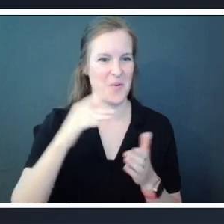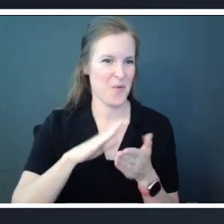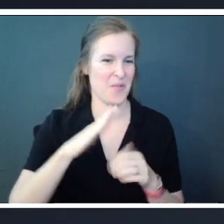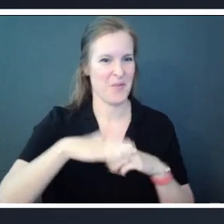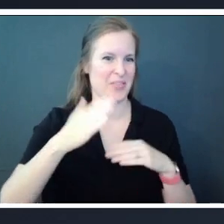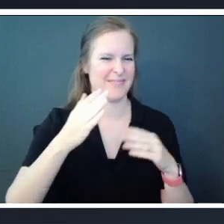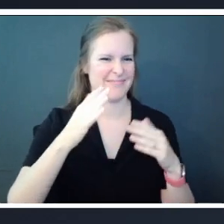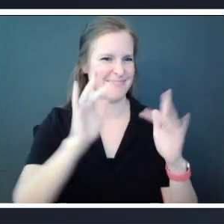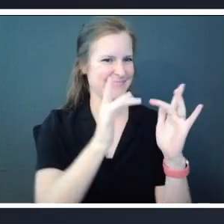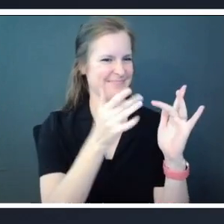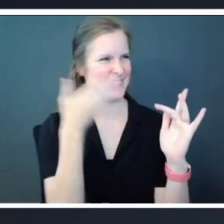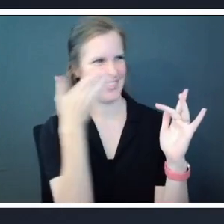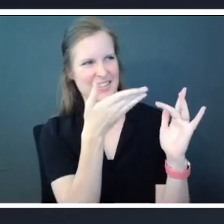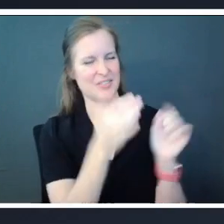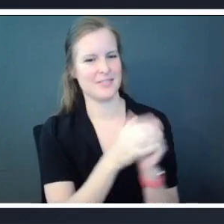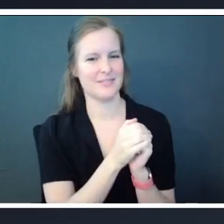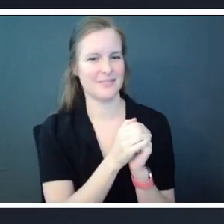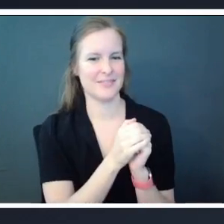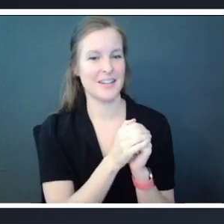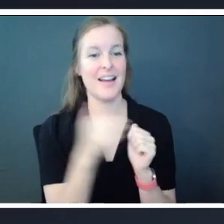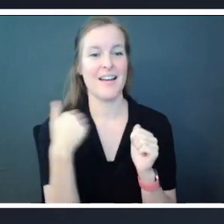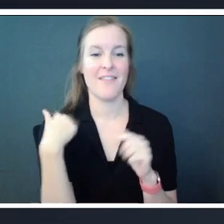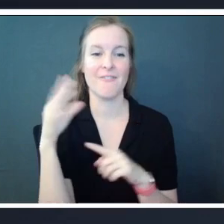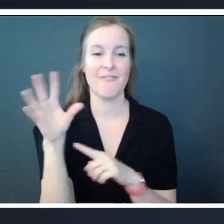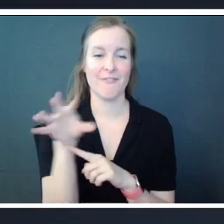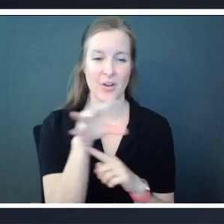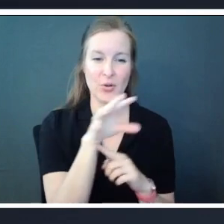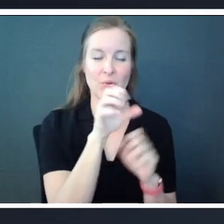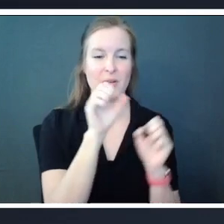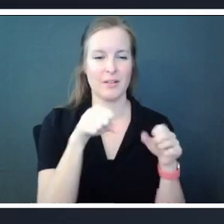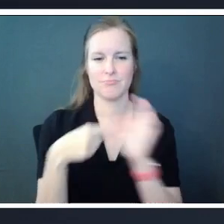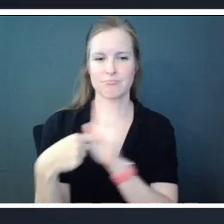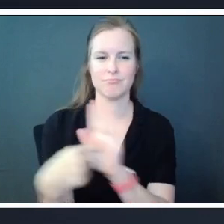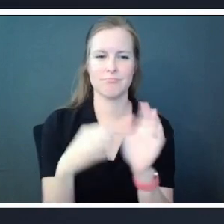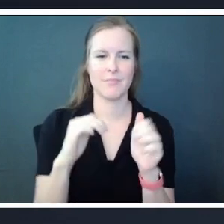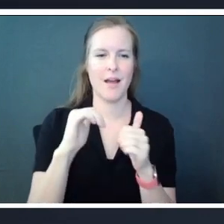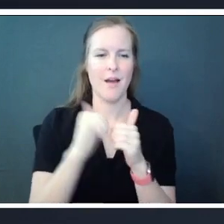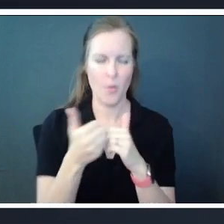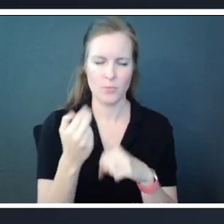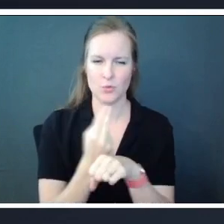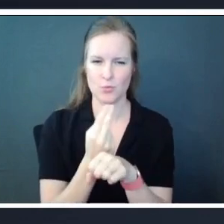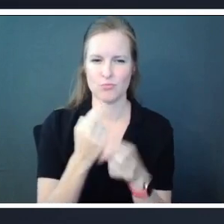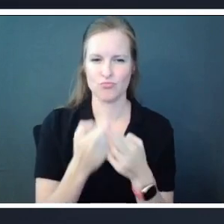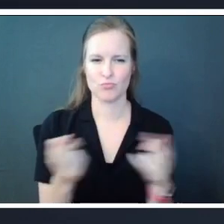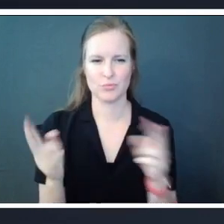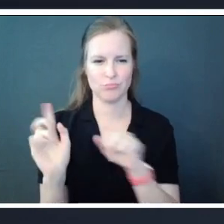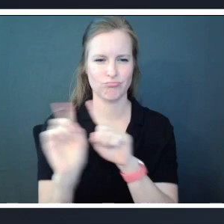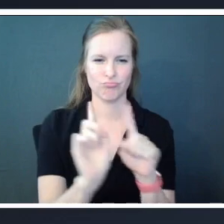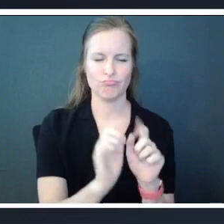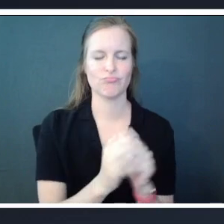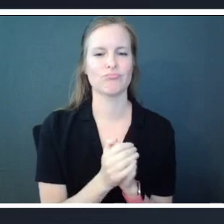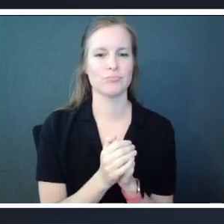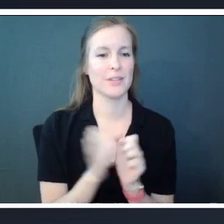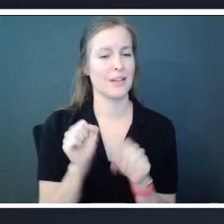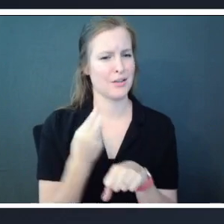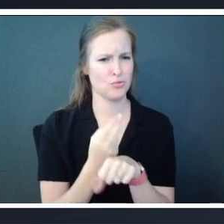video telling you how to use the resources, and we're going to walk through that today. You can use them in your classroom in many different ways, and then you'll see a list